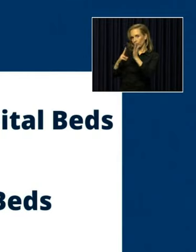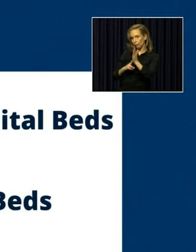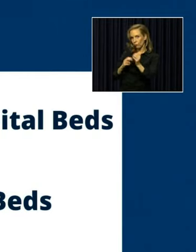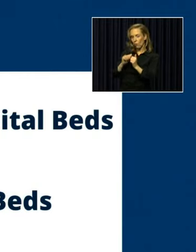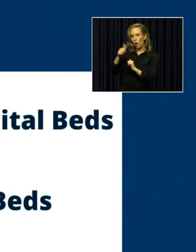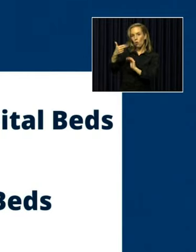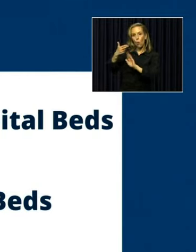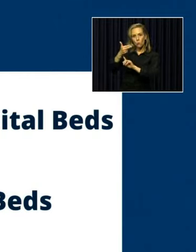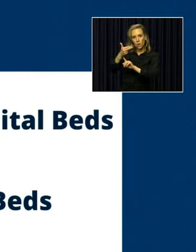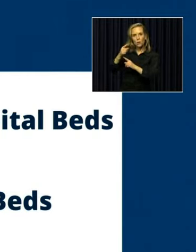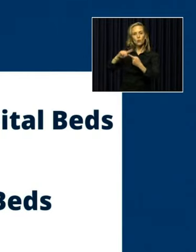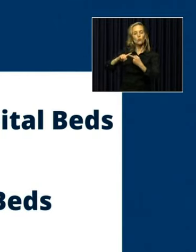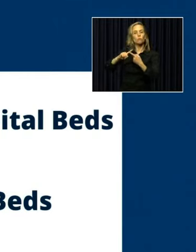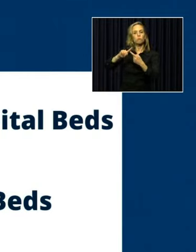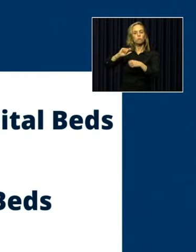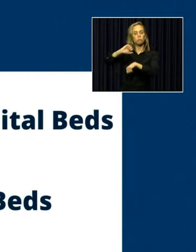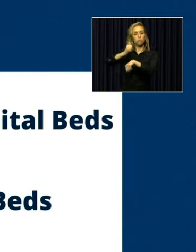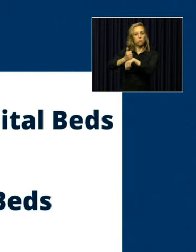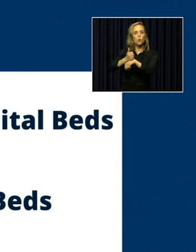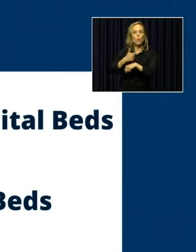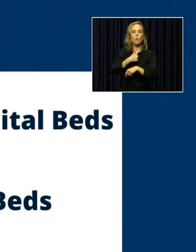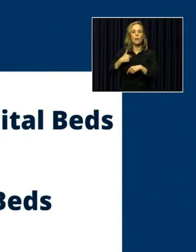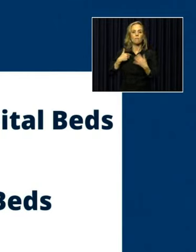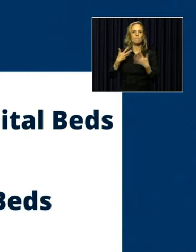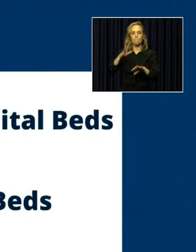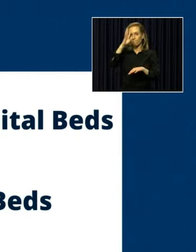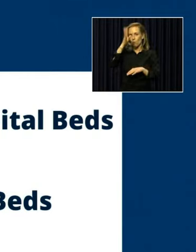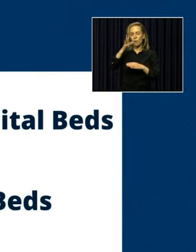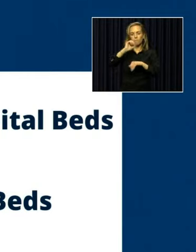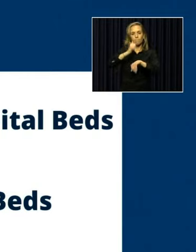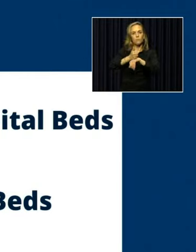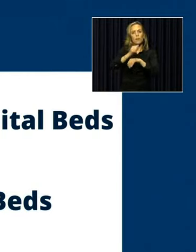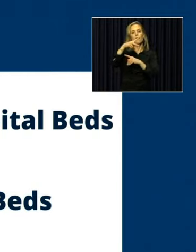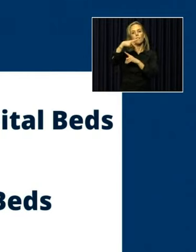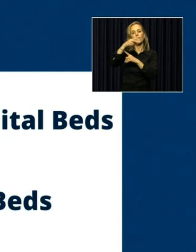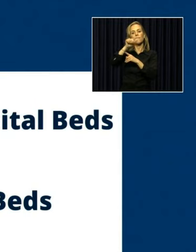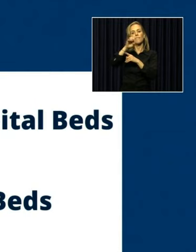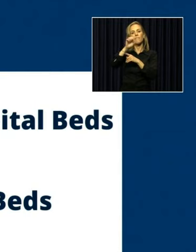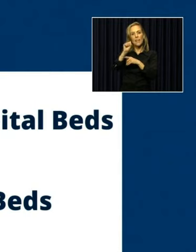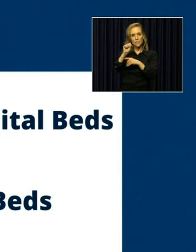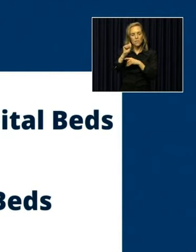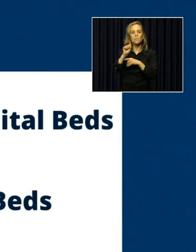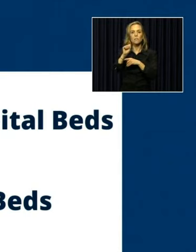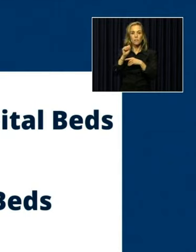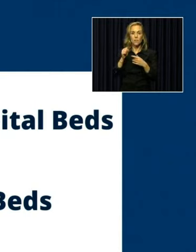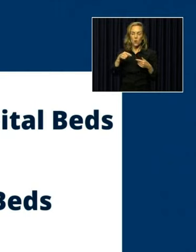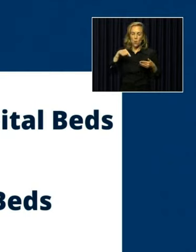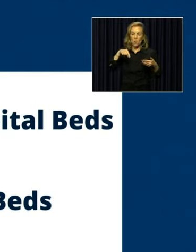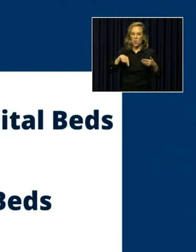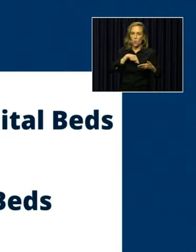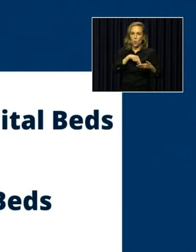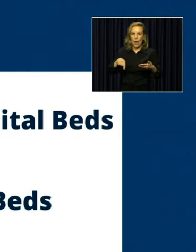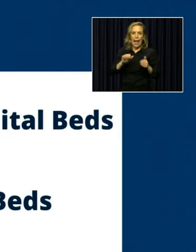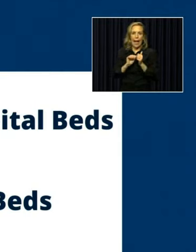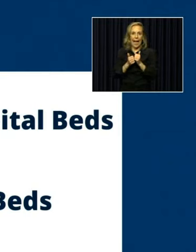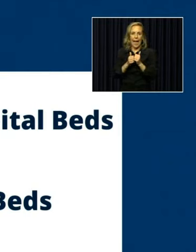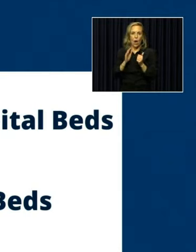IT'S EVERYTHING FROM THE MASKS TO THE GLOVES TO THEY CALL THEM